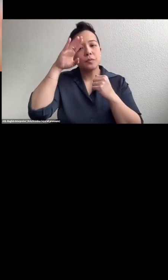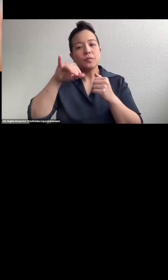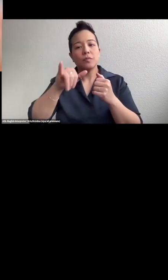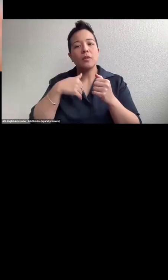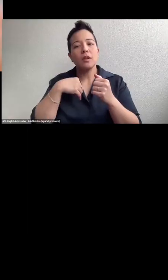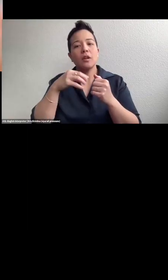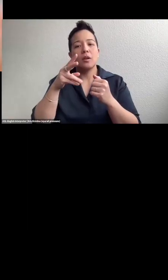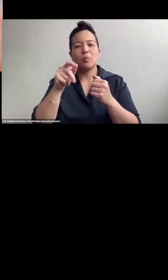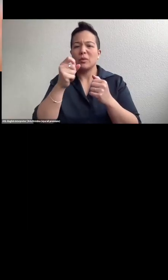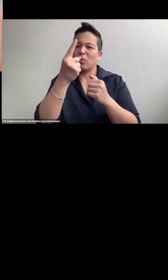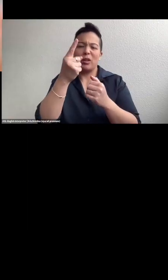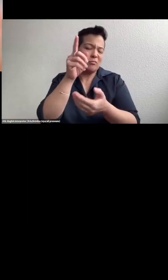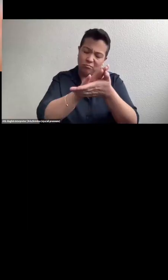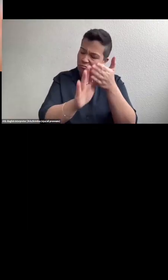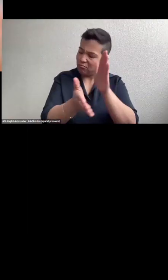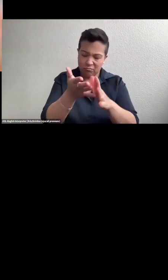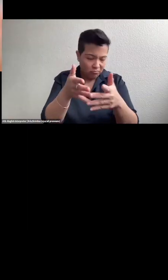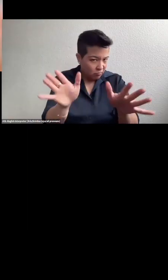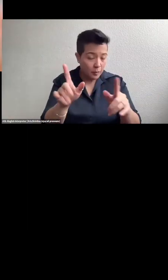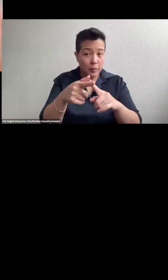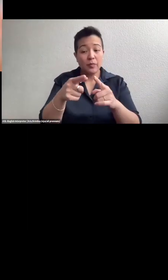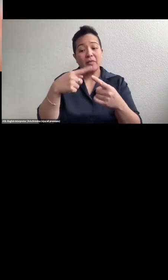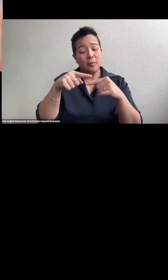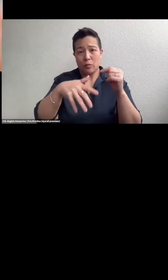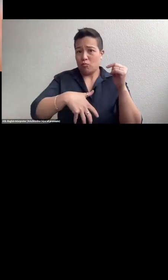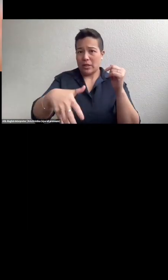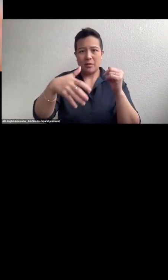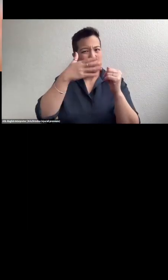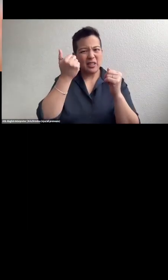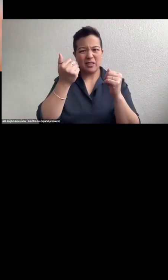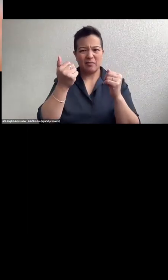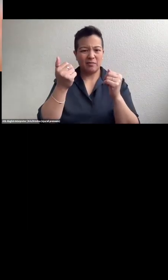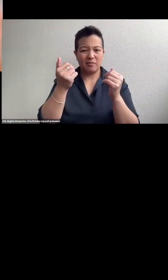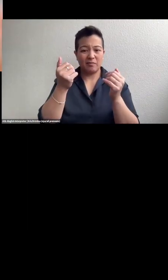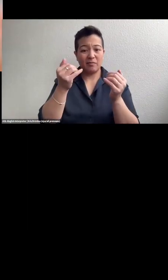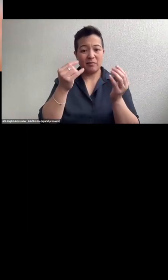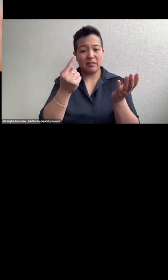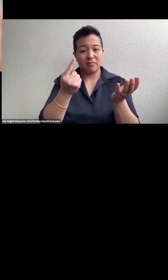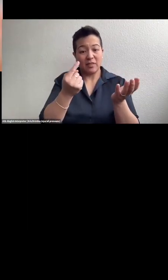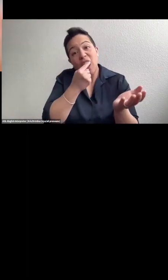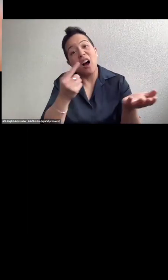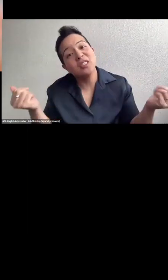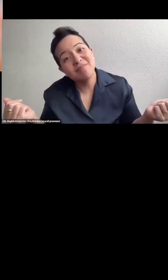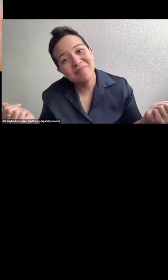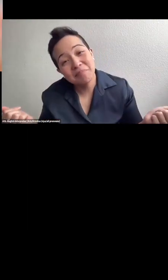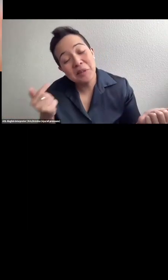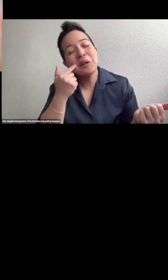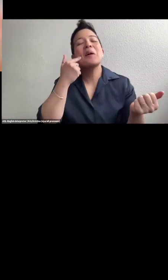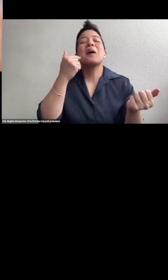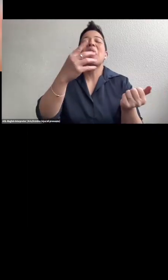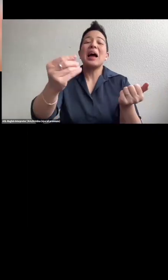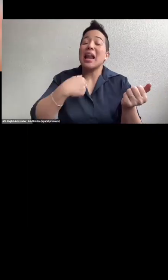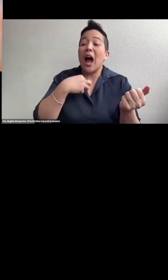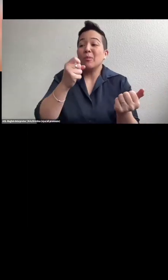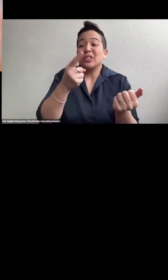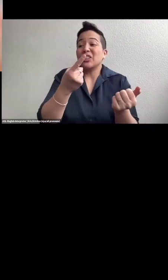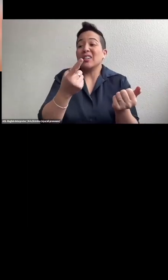one and done when it came to pregnancy because it sucked. And I was just like, yeah, I